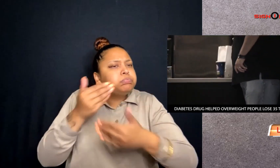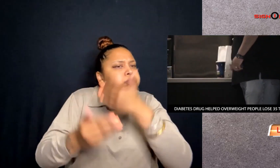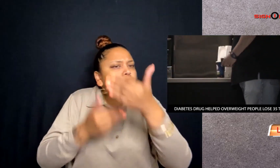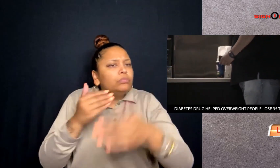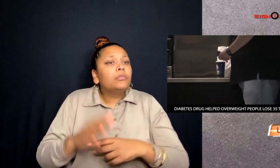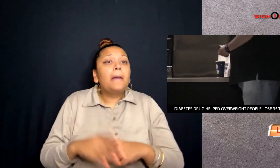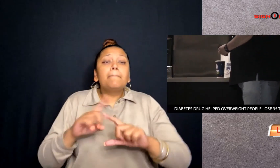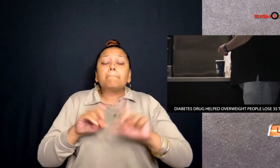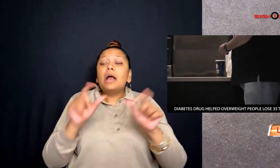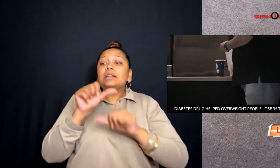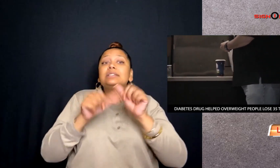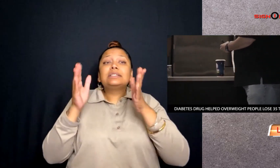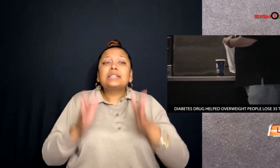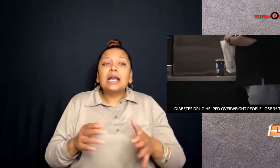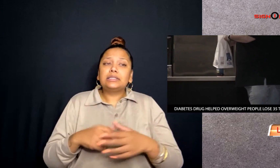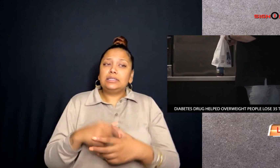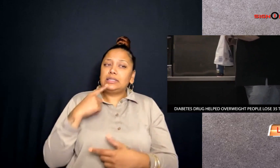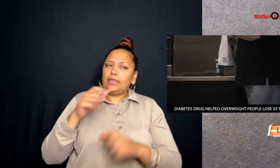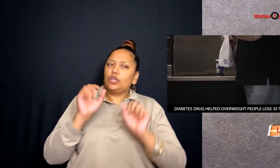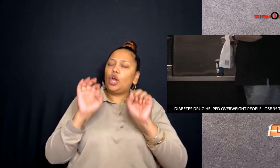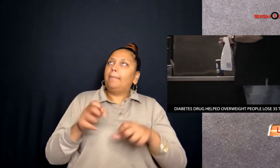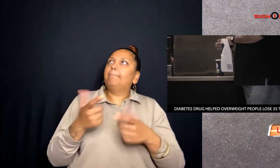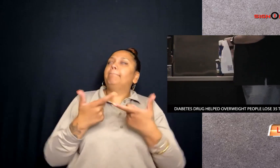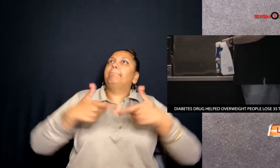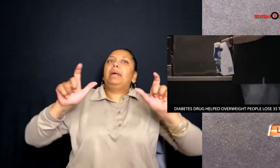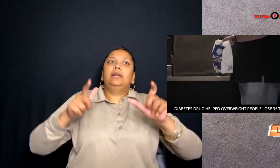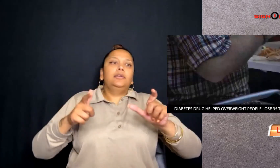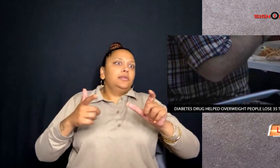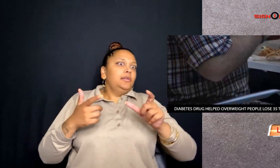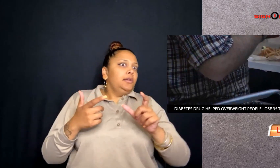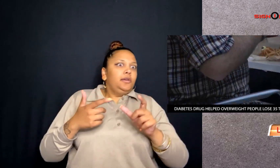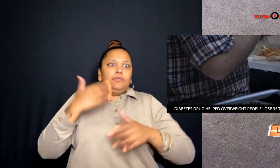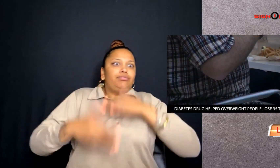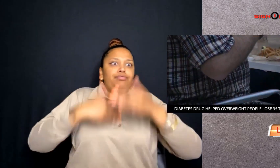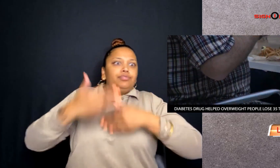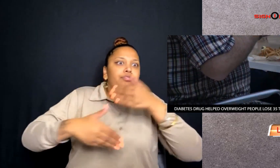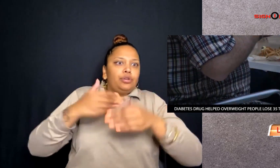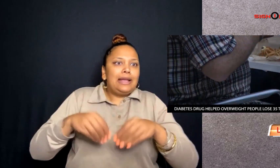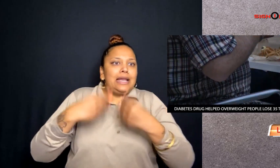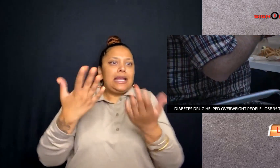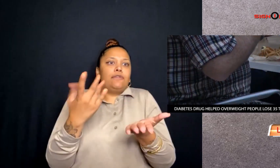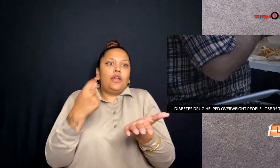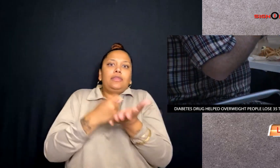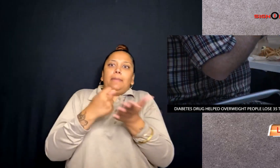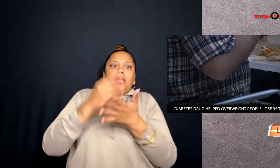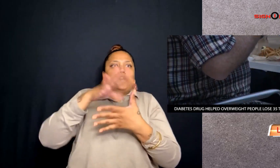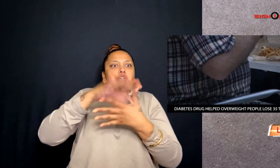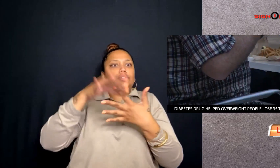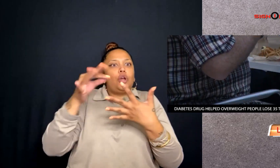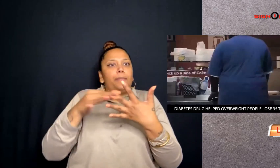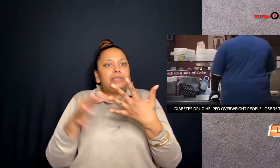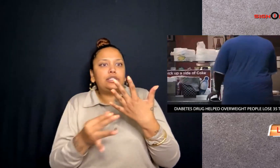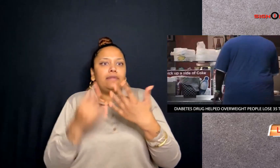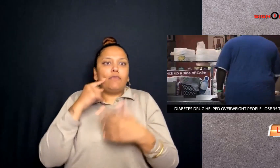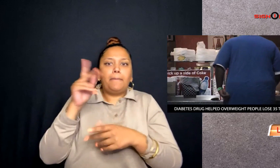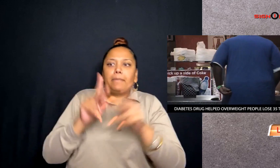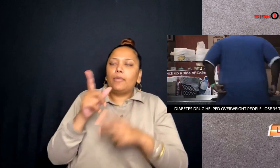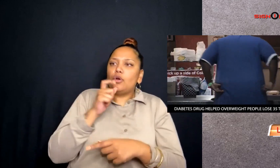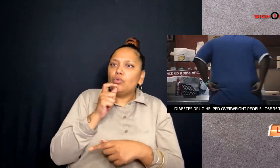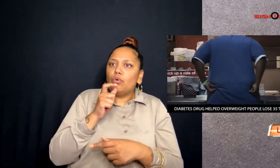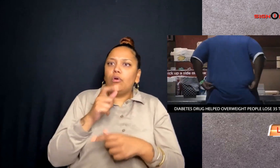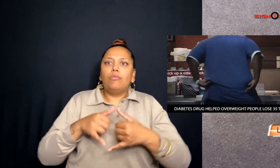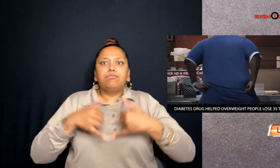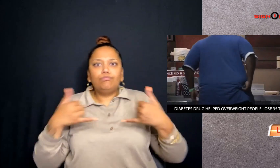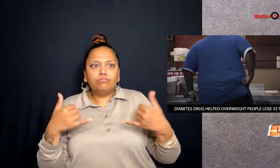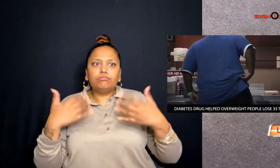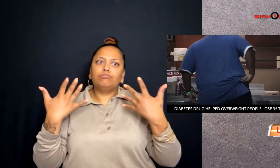to be more studies done but scientists say this could be a big step toward giving therapeutic